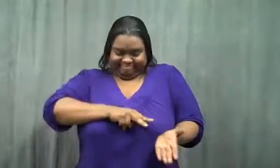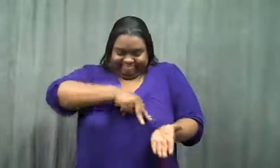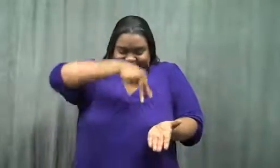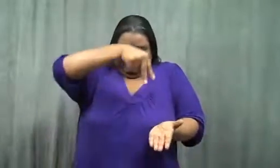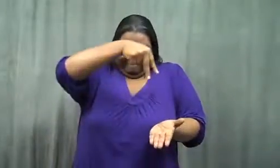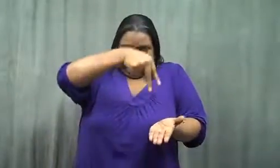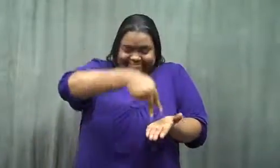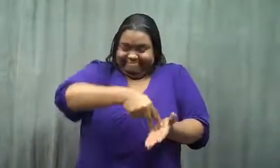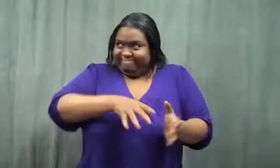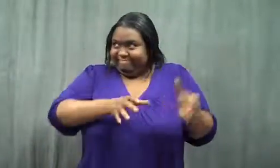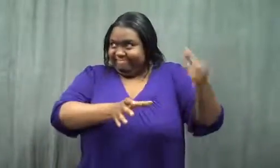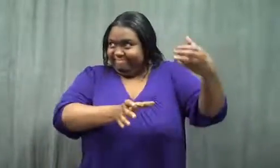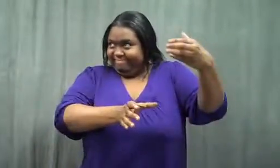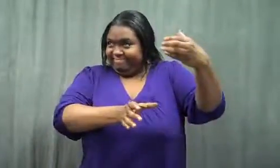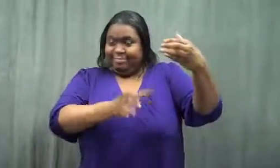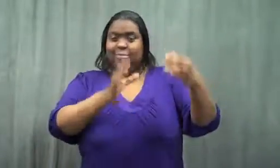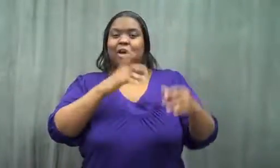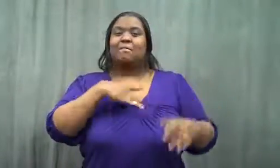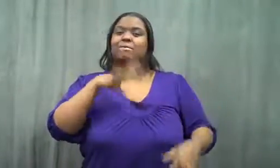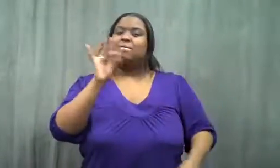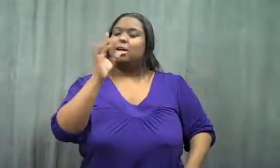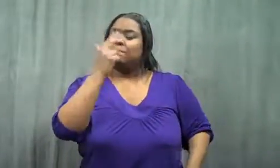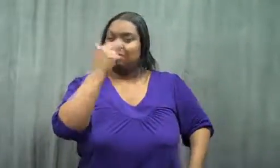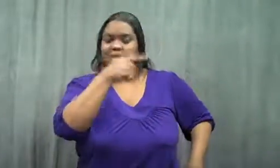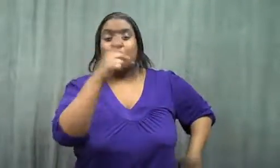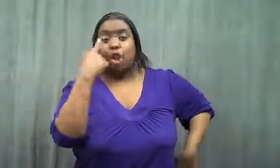She got up and hung on to the pole. It was funny! She looked drunk!